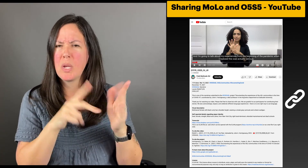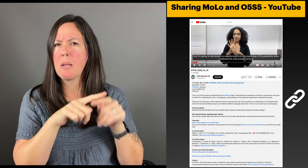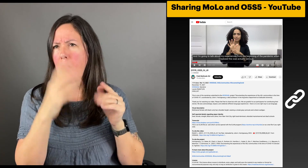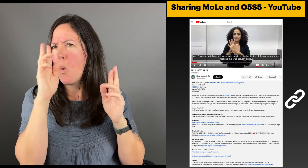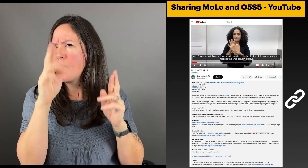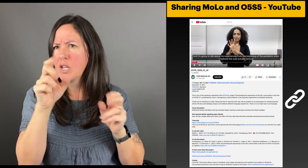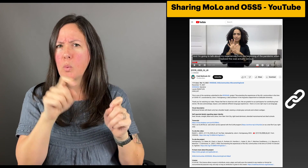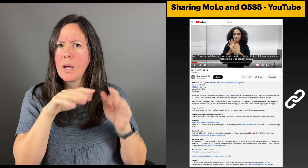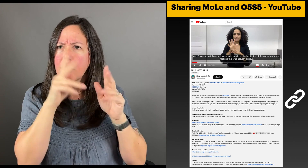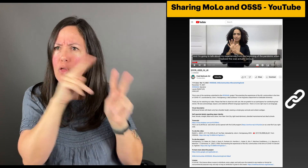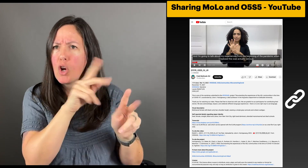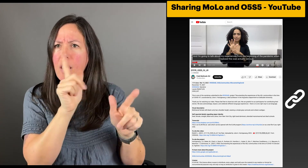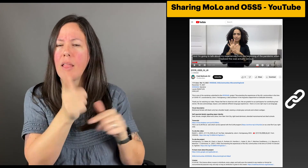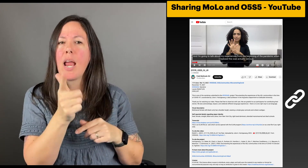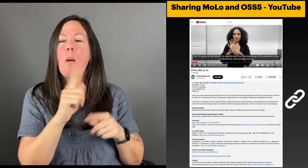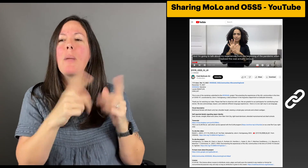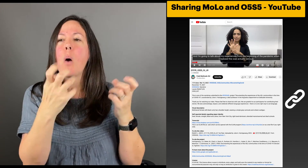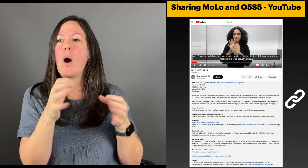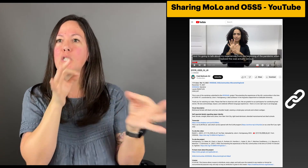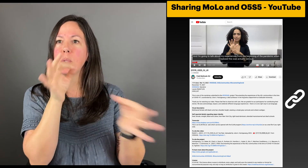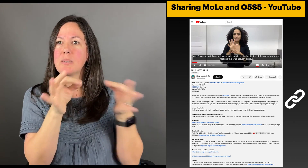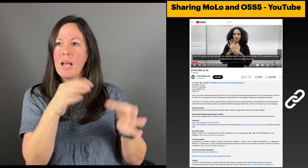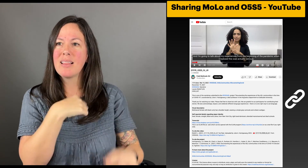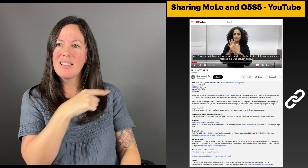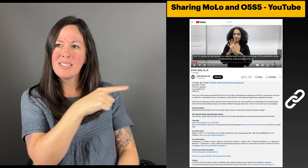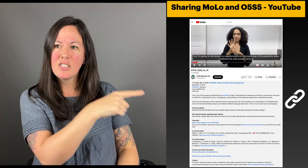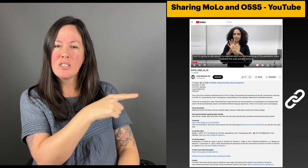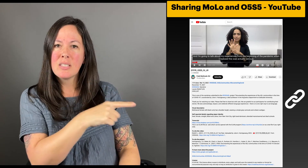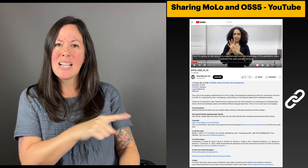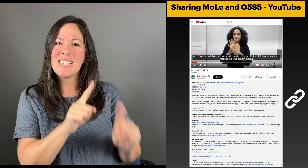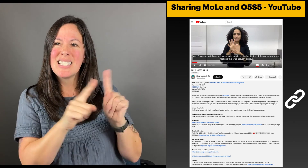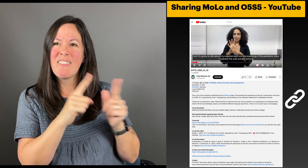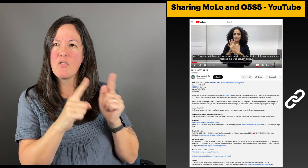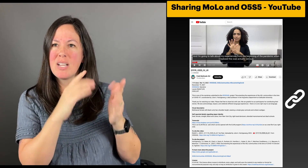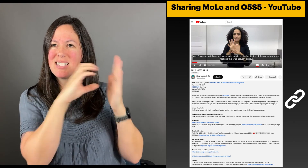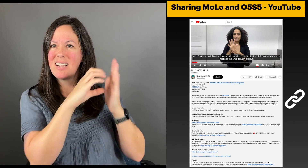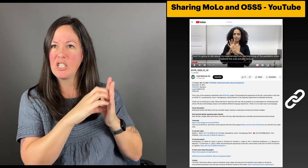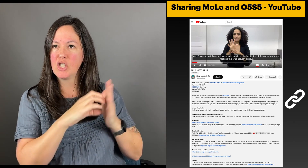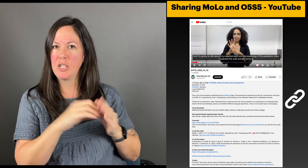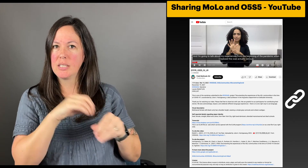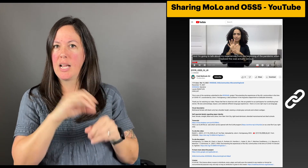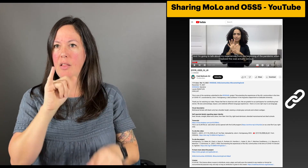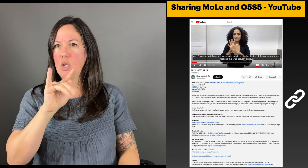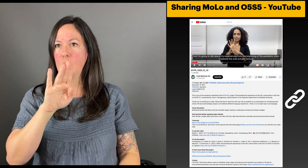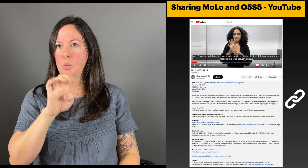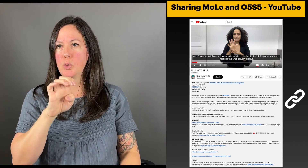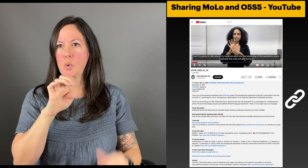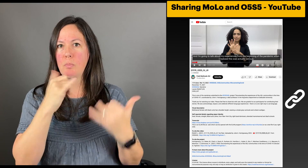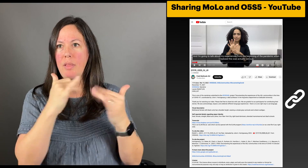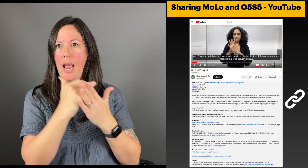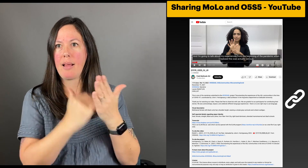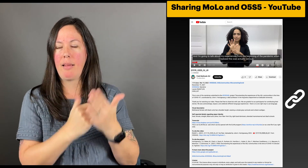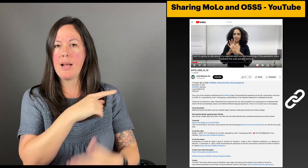and again I don't expect you to be able to read this I know the text is very small on the screen I'm really just pointing out things for you to go and